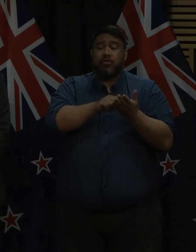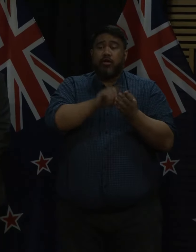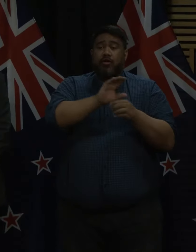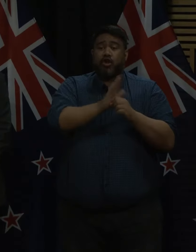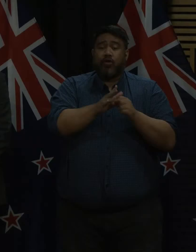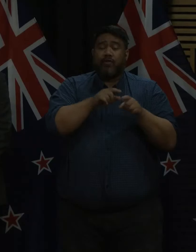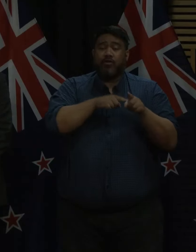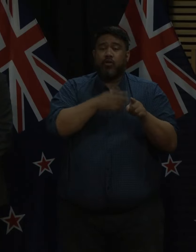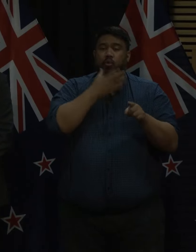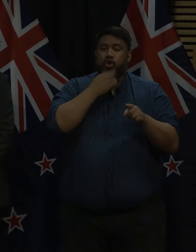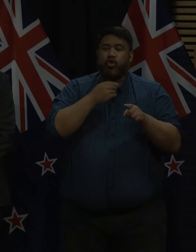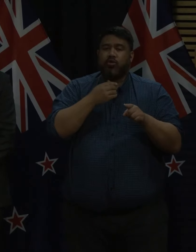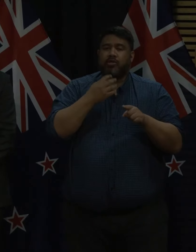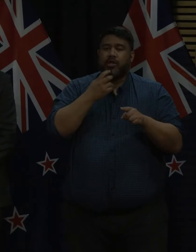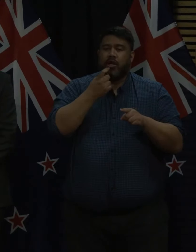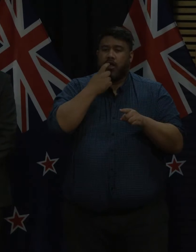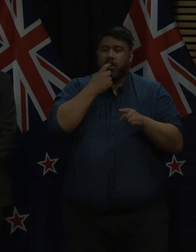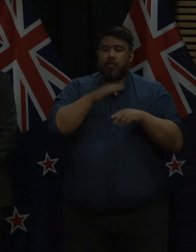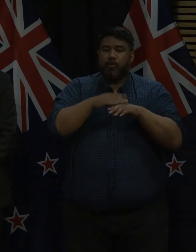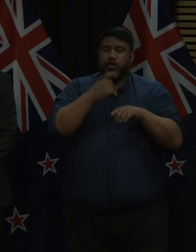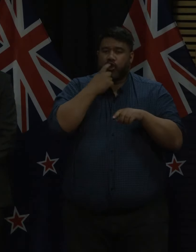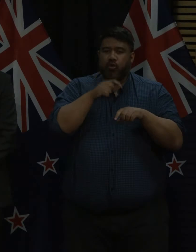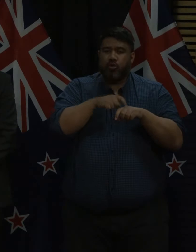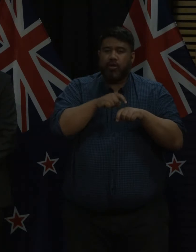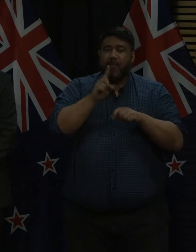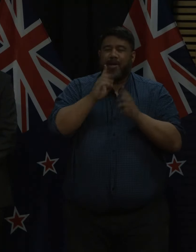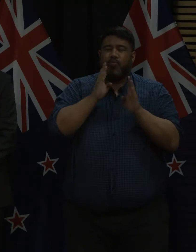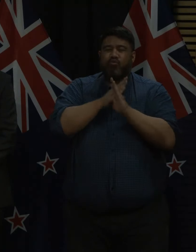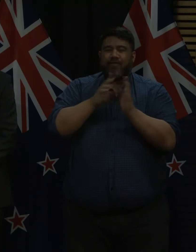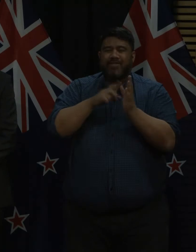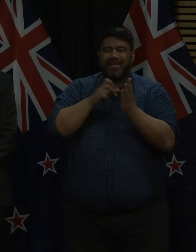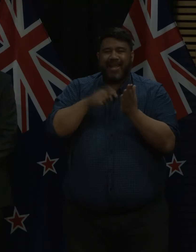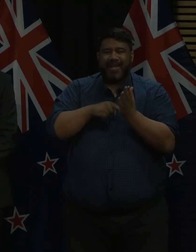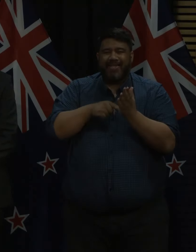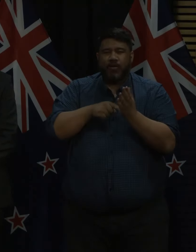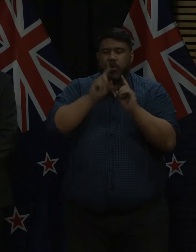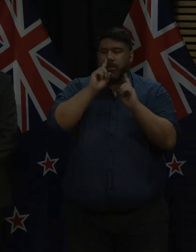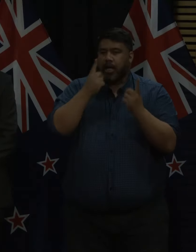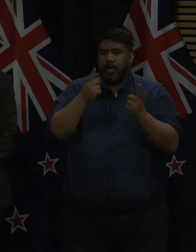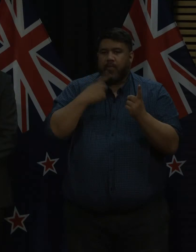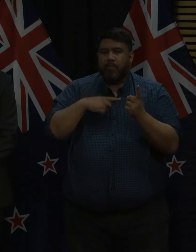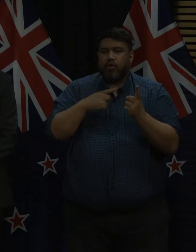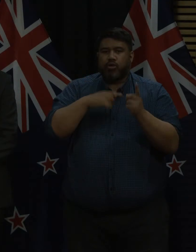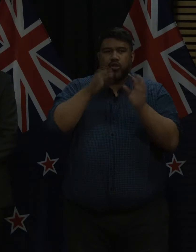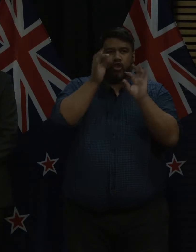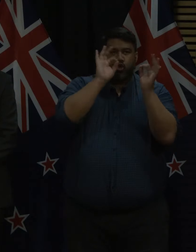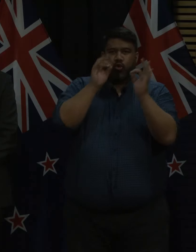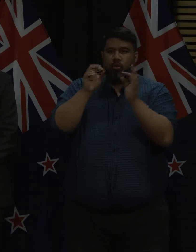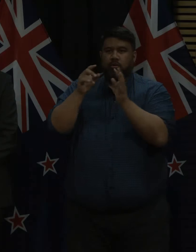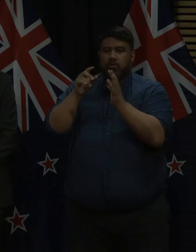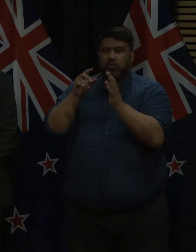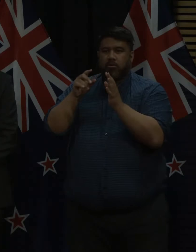Wien New Zealand use